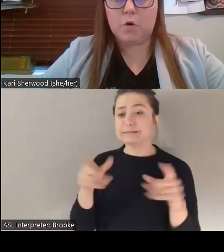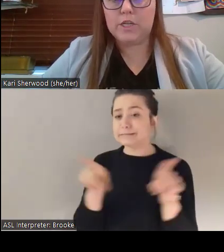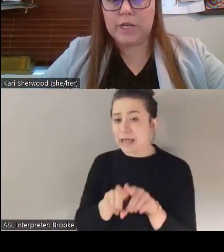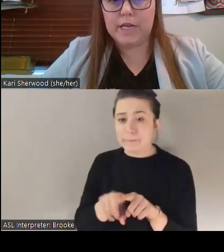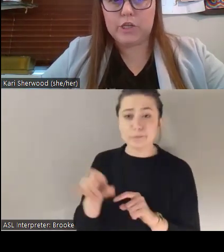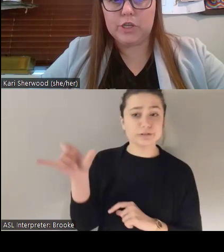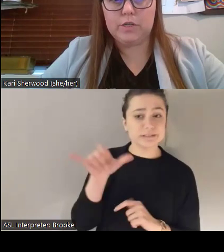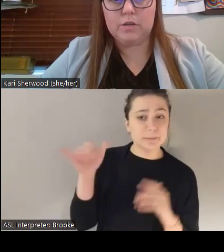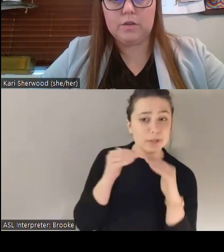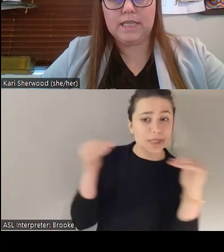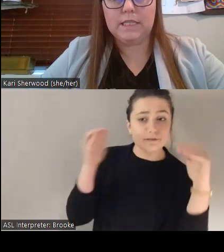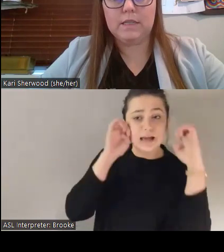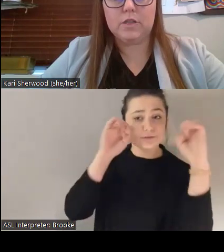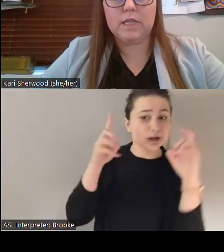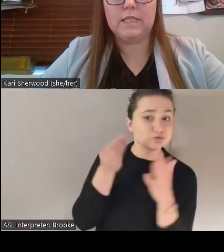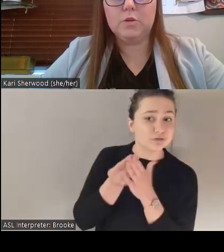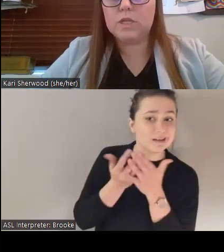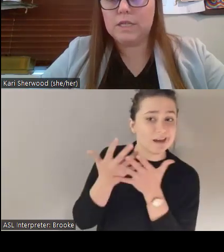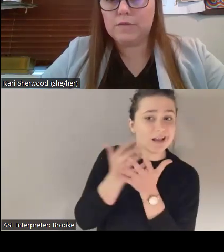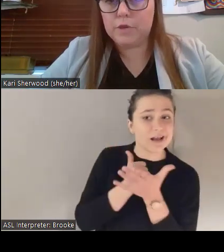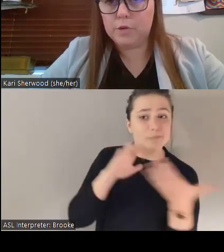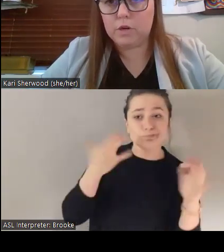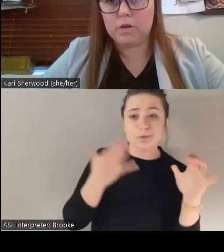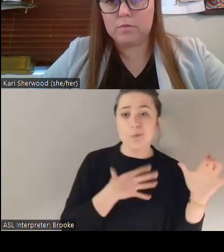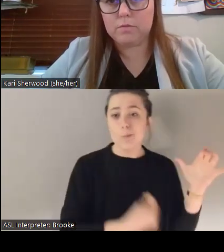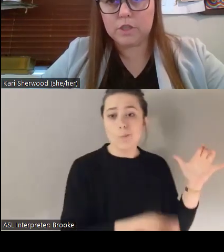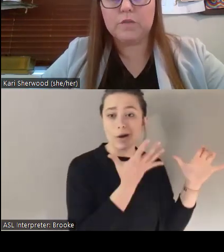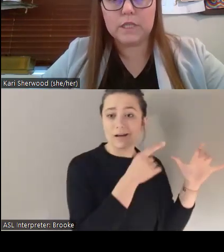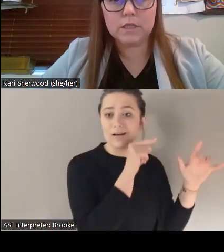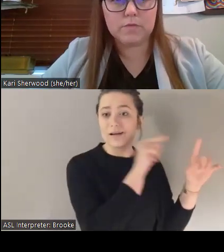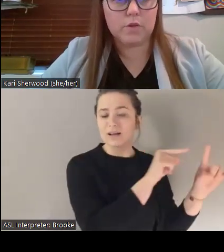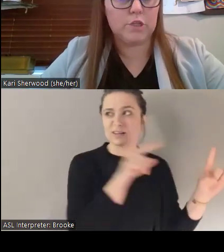education, they still receive fewer services for their